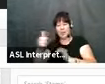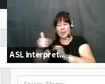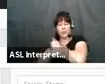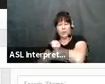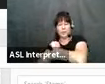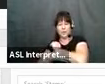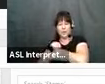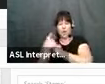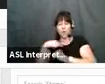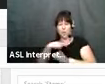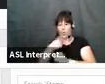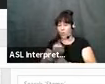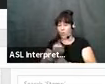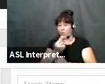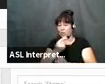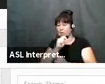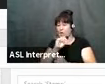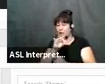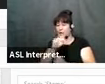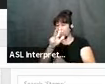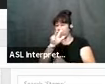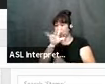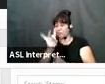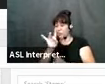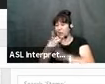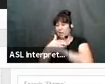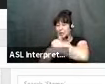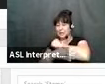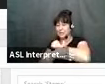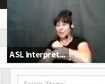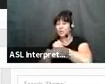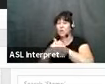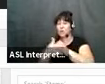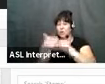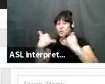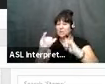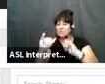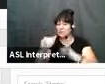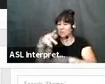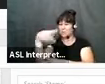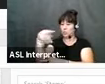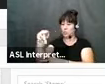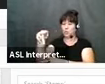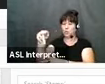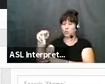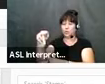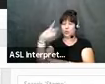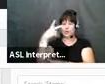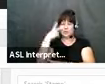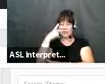thirty eight counties in the state that are in tier one or purple. And as you can see from this map of